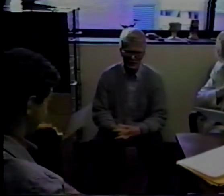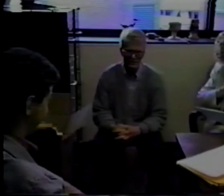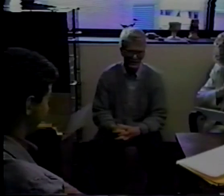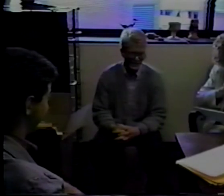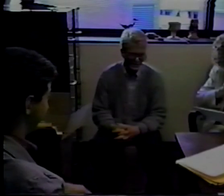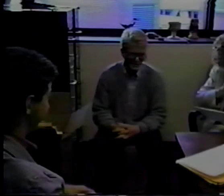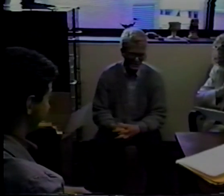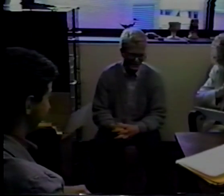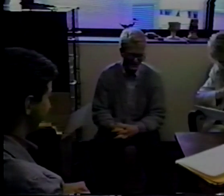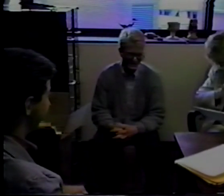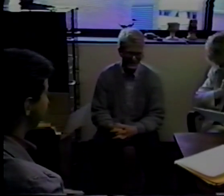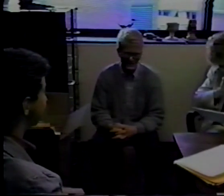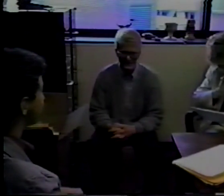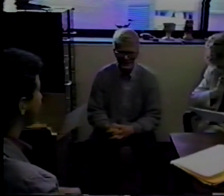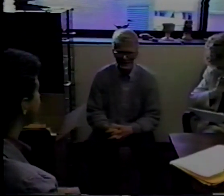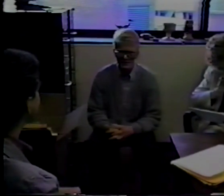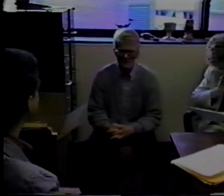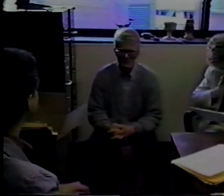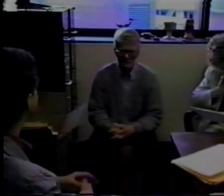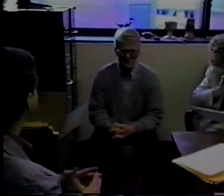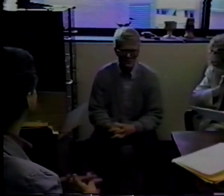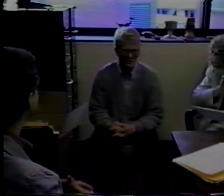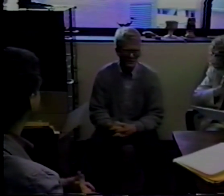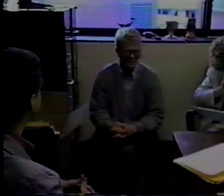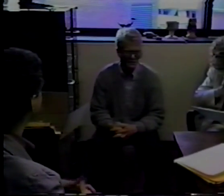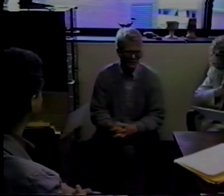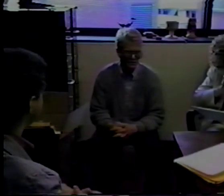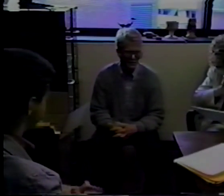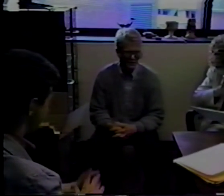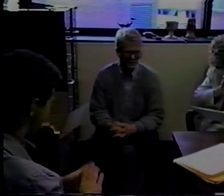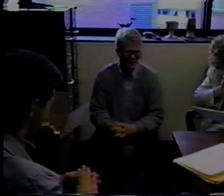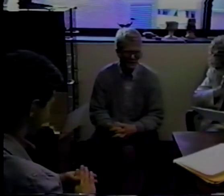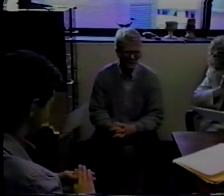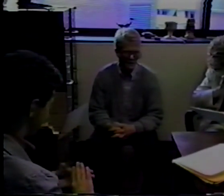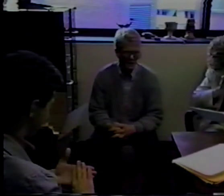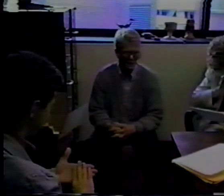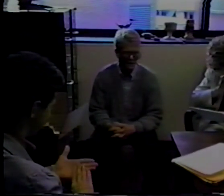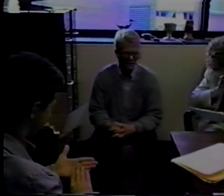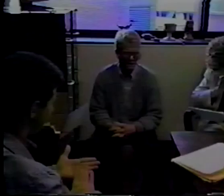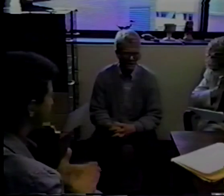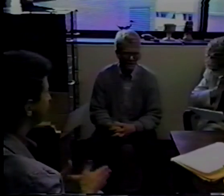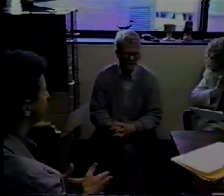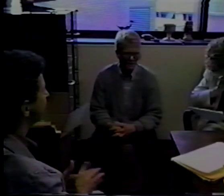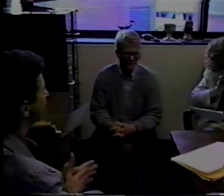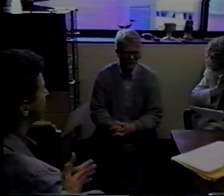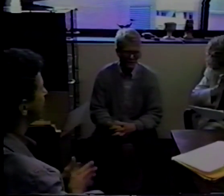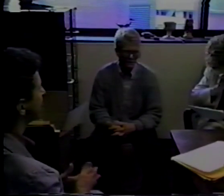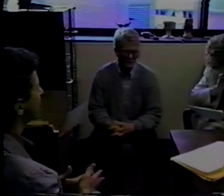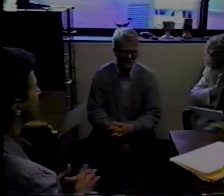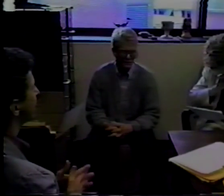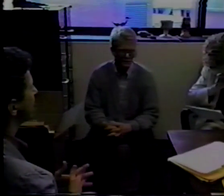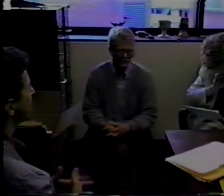doesn't make sense.